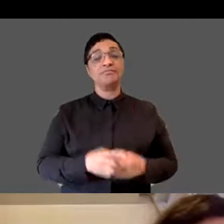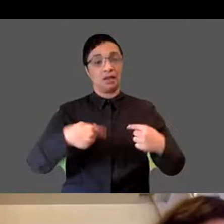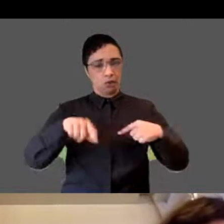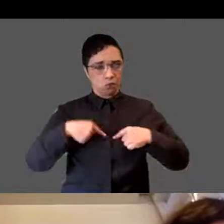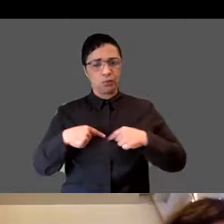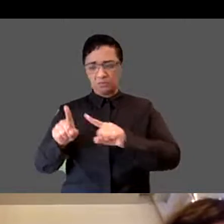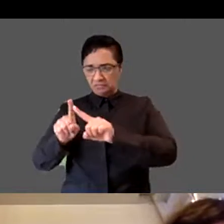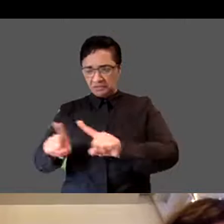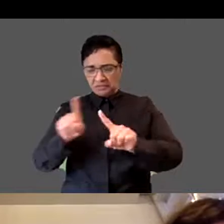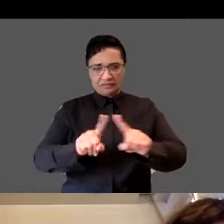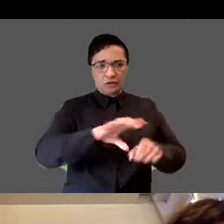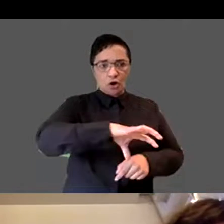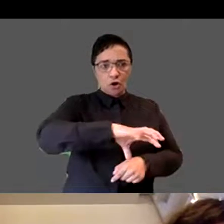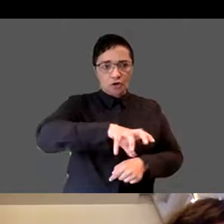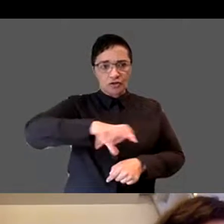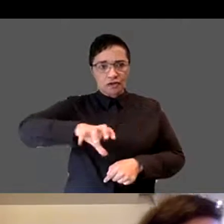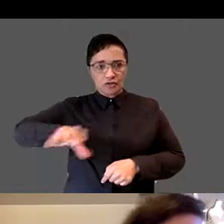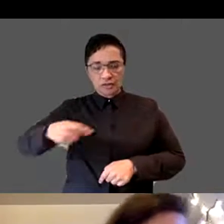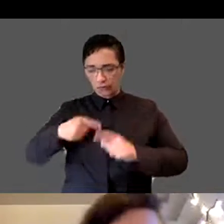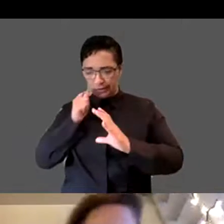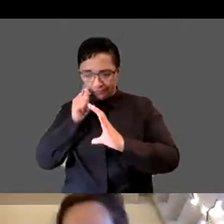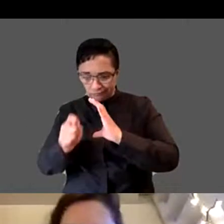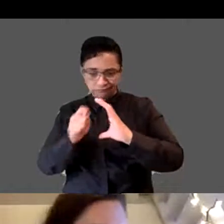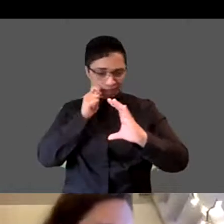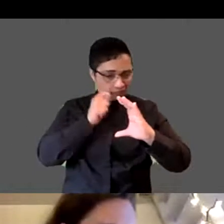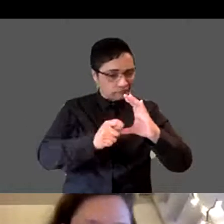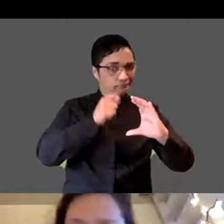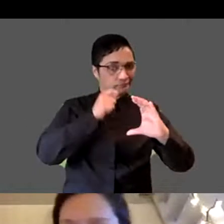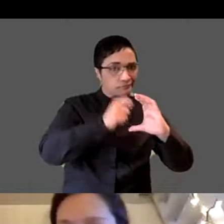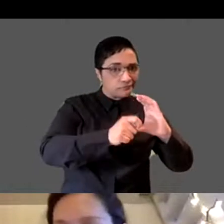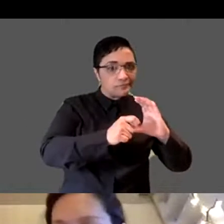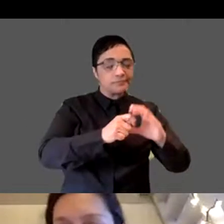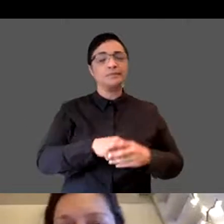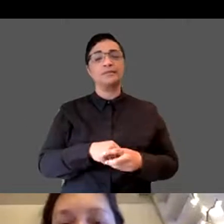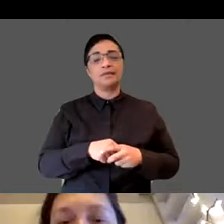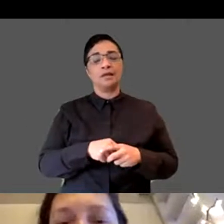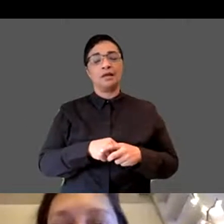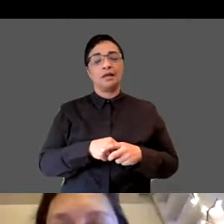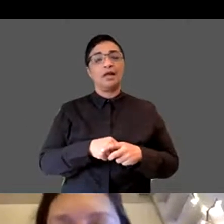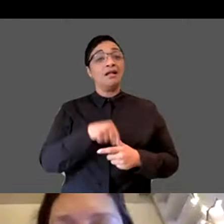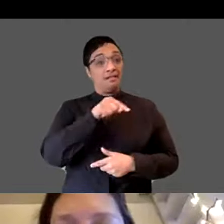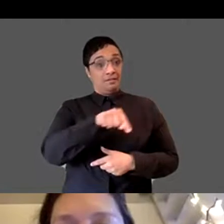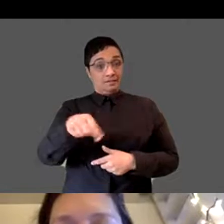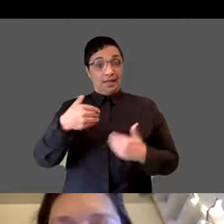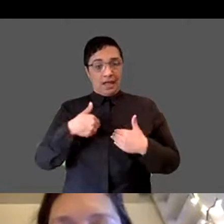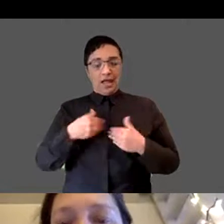We are aware that there were some connection in developing advocacy tools and using this